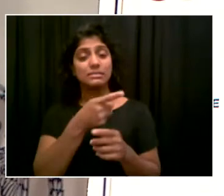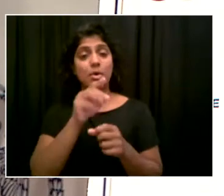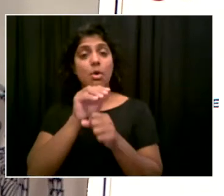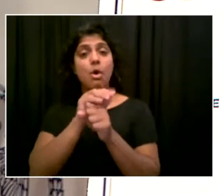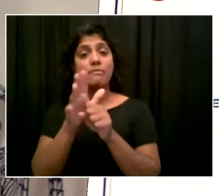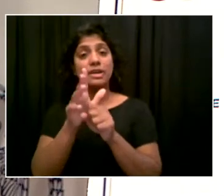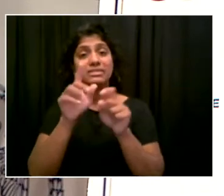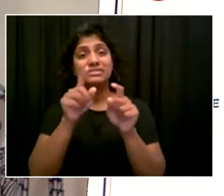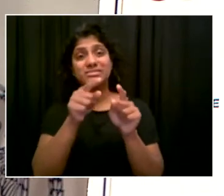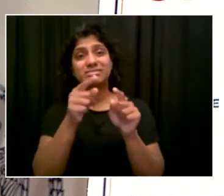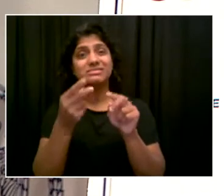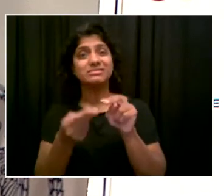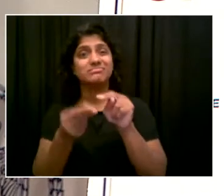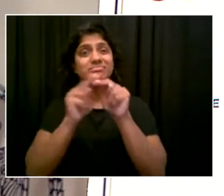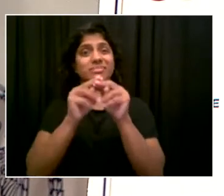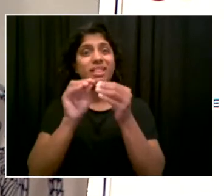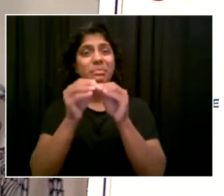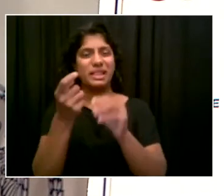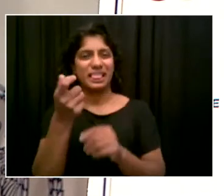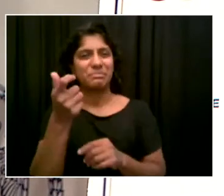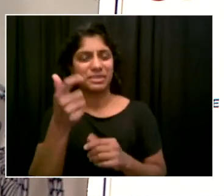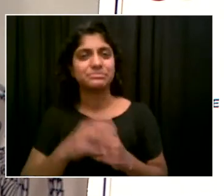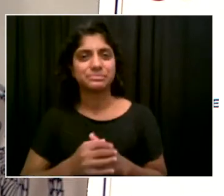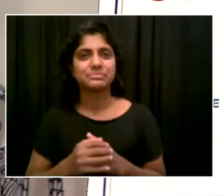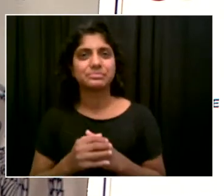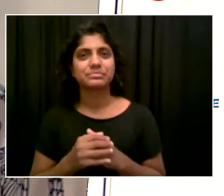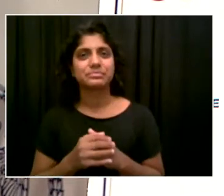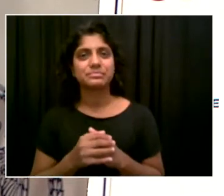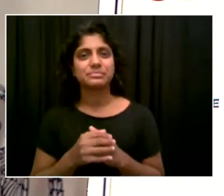THE OVERALL SITUATION BUT THE ANSWER IS WE HAVE TO REALLY PUSH HARD ON THE VACCINATION